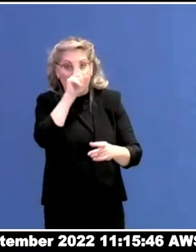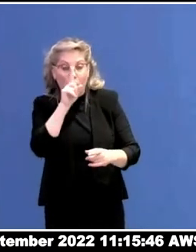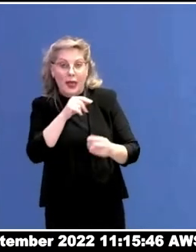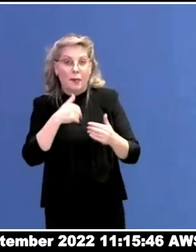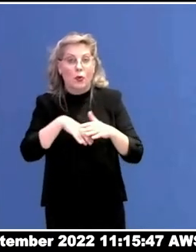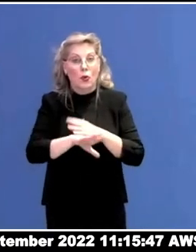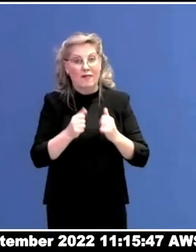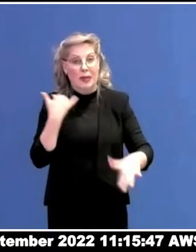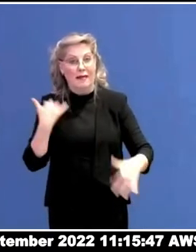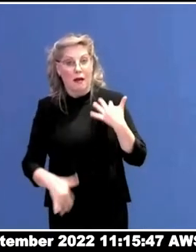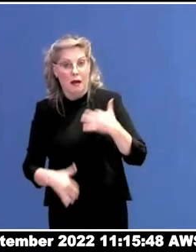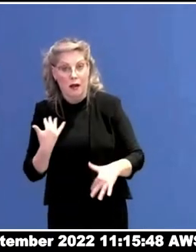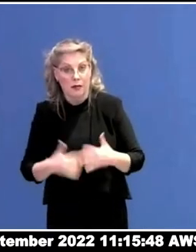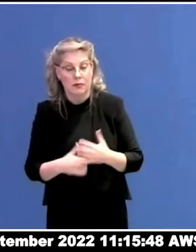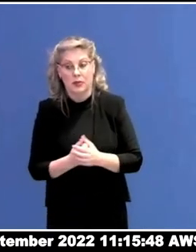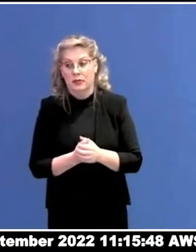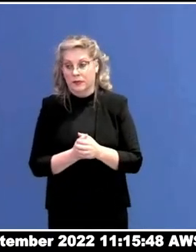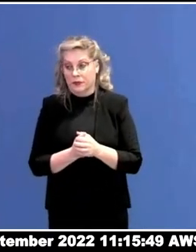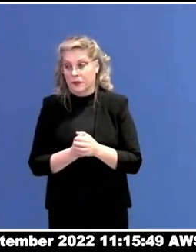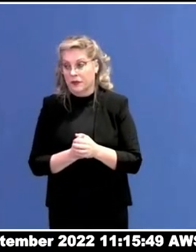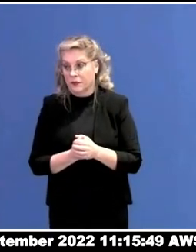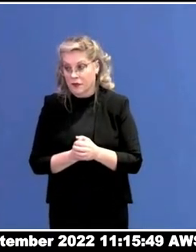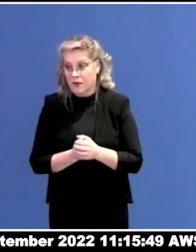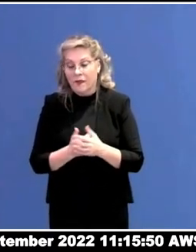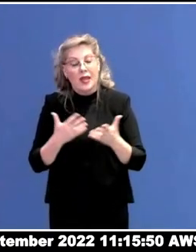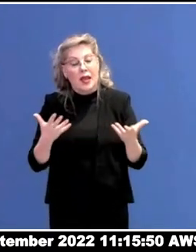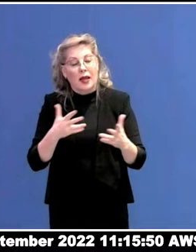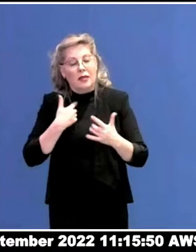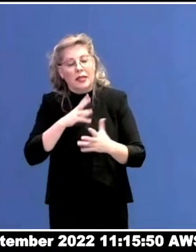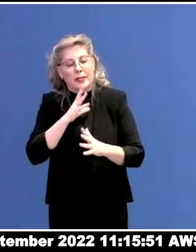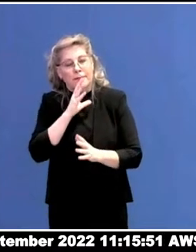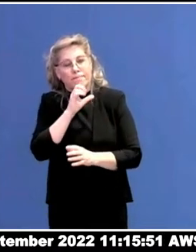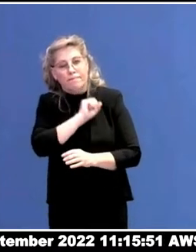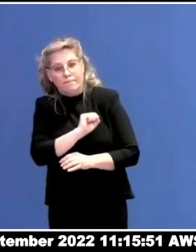being violated and, sadly, those families who are now dealing with a death to suicide